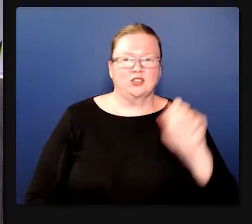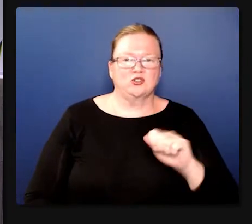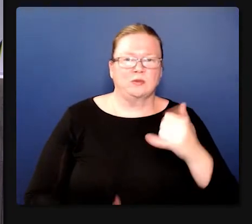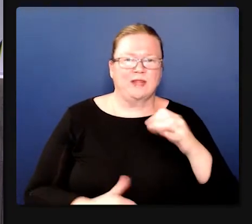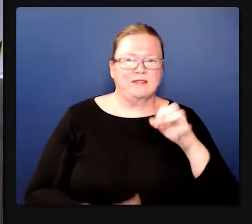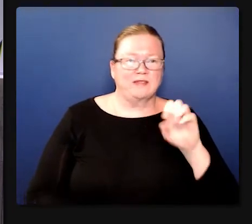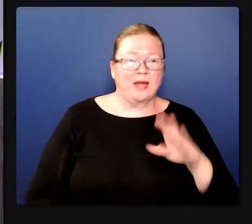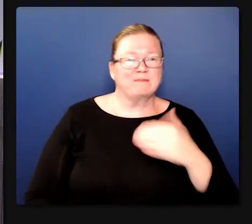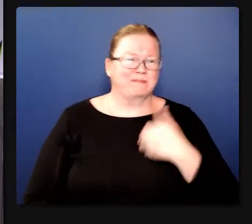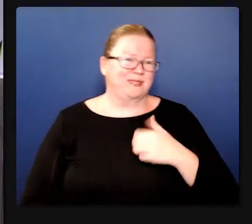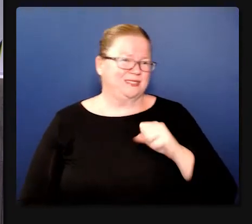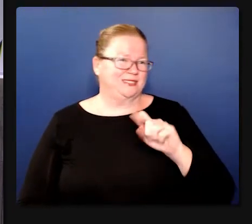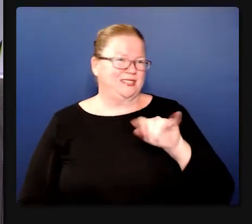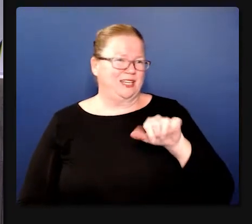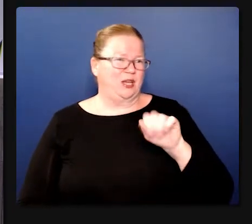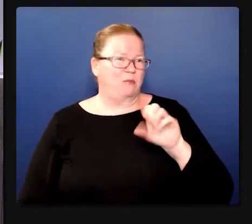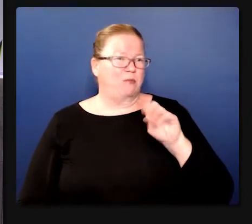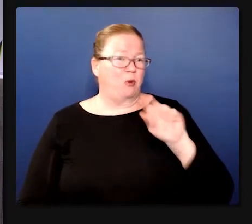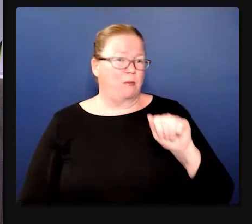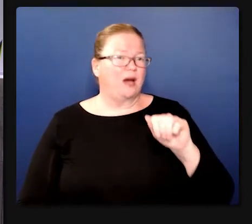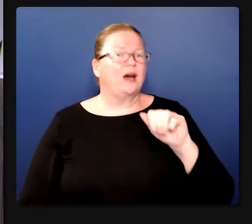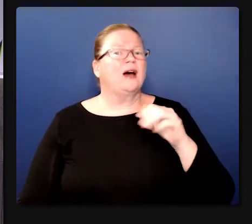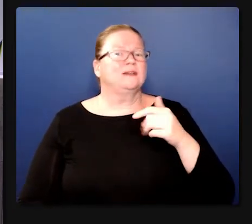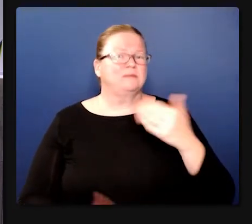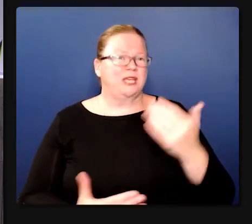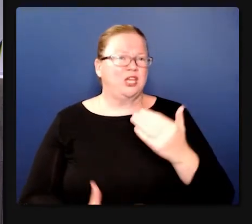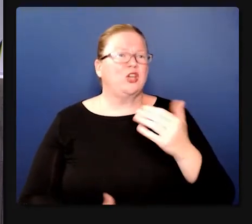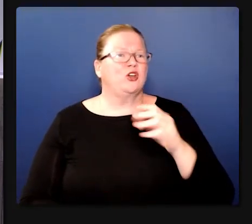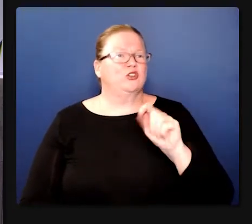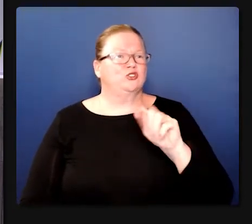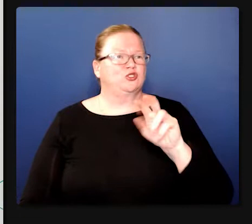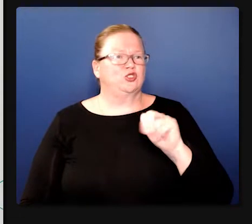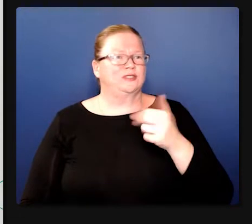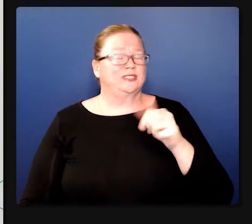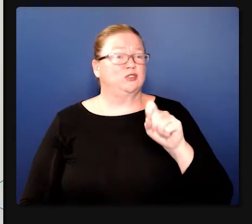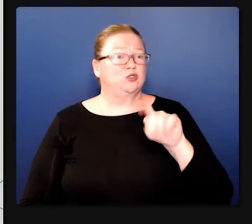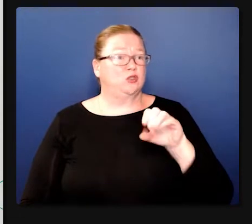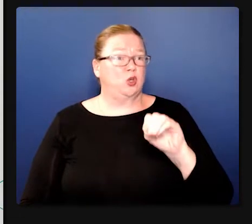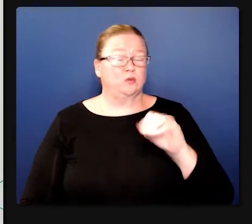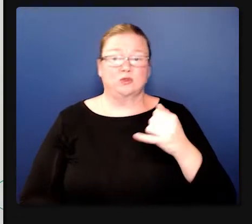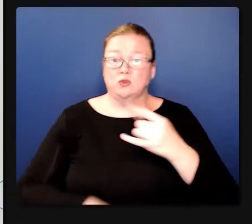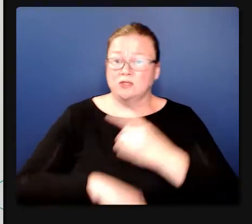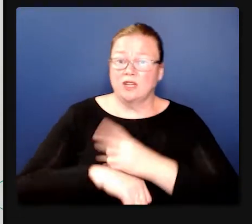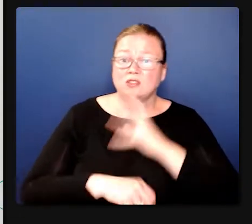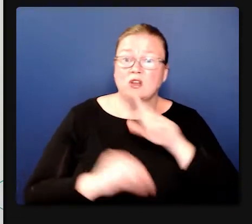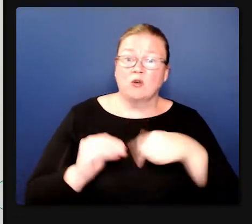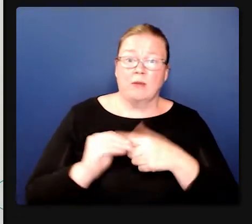I'm Satya Bobba, software engineer at Turn 10 Studios. And today we are going to talk about data.